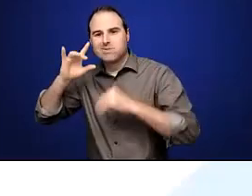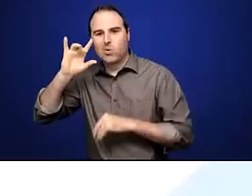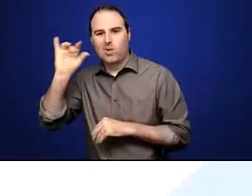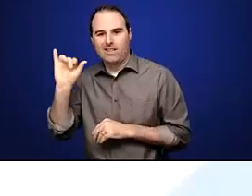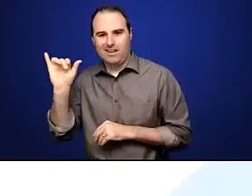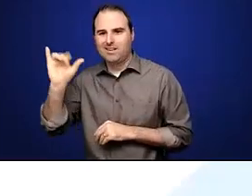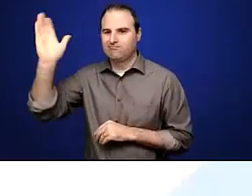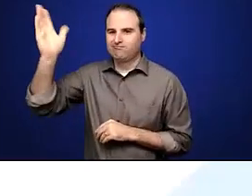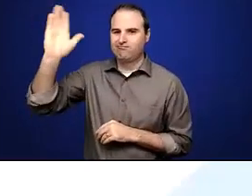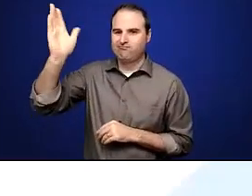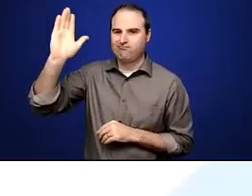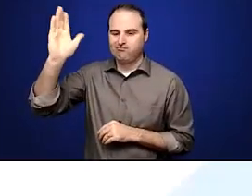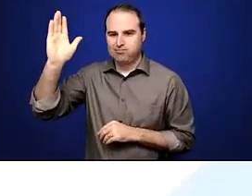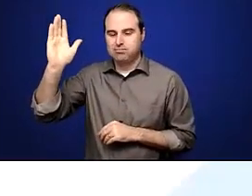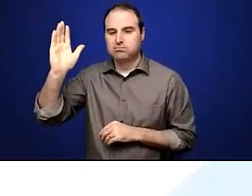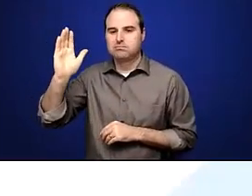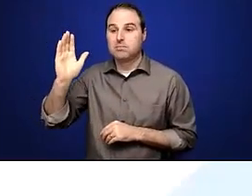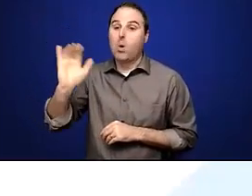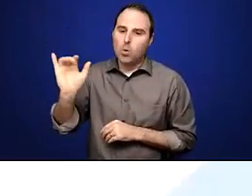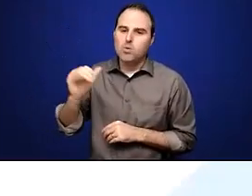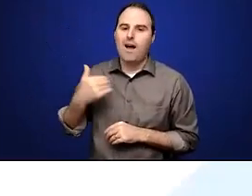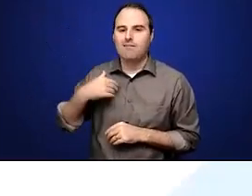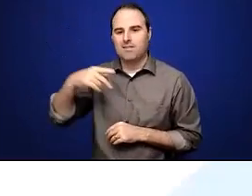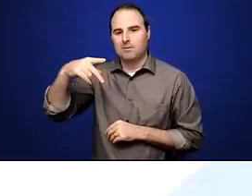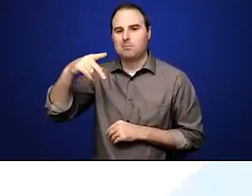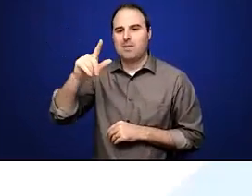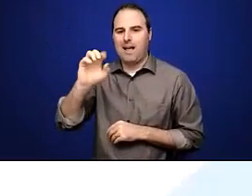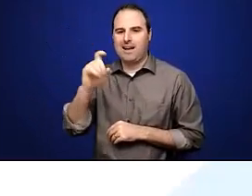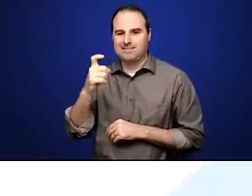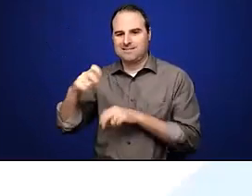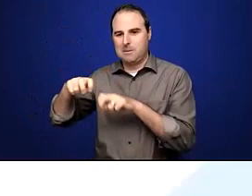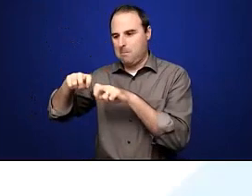And then we also had a PLEX panel just to really showcase it that much more.